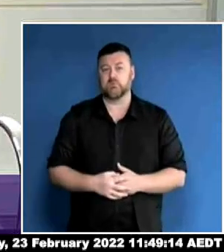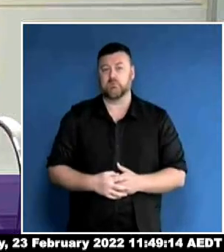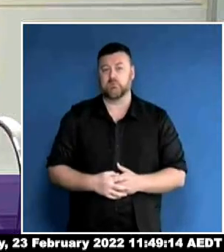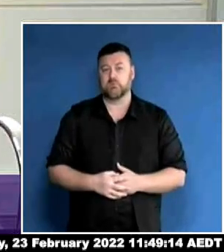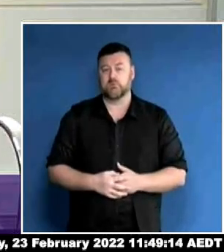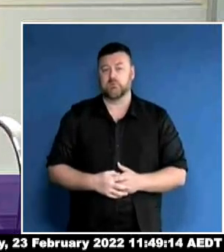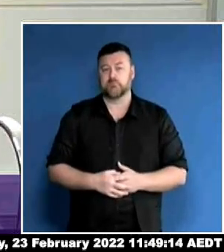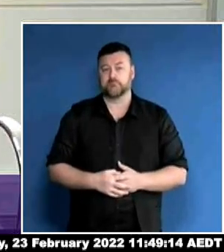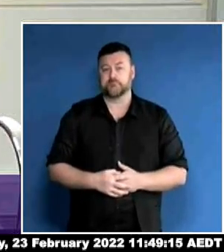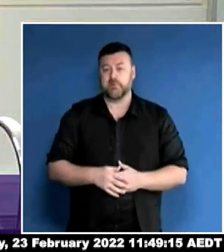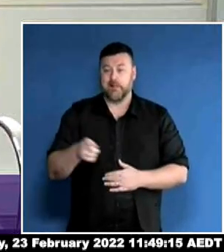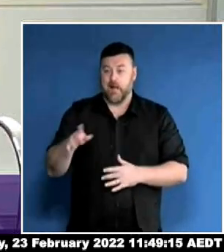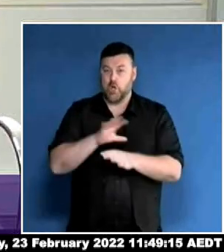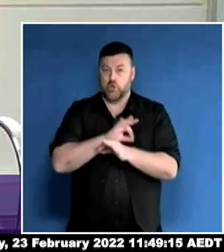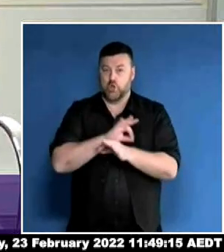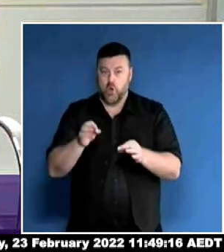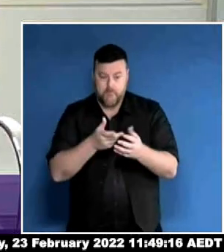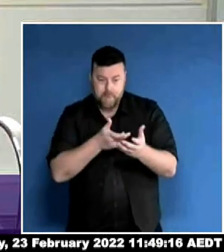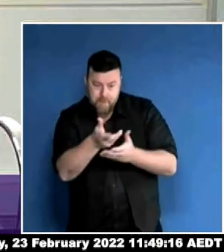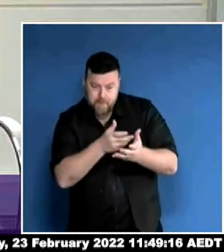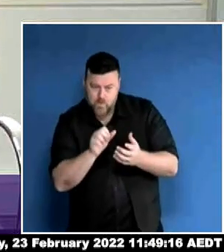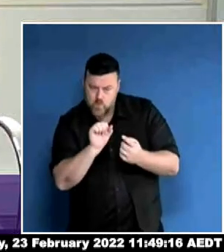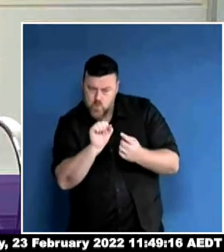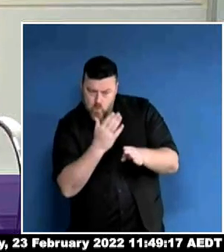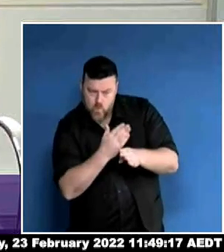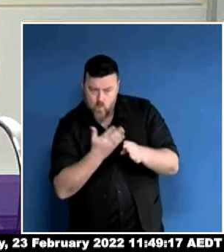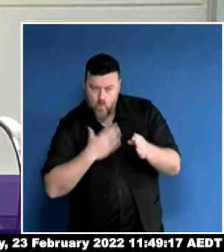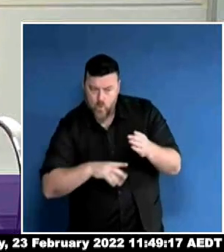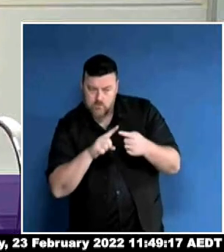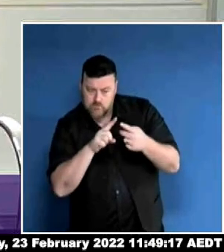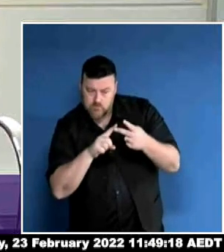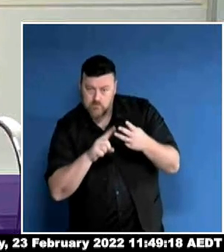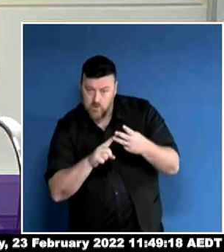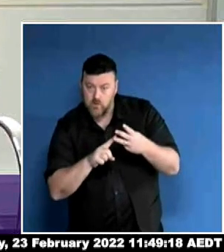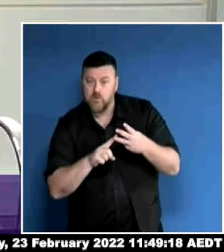And it's limiting. It's really having this limiting idea of what disabled people can do.